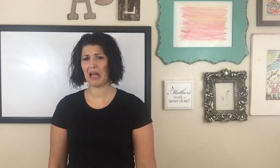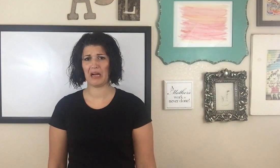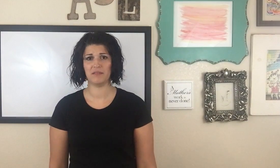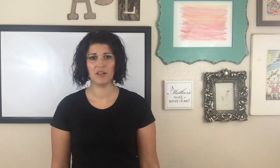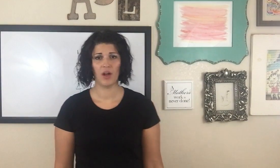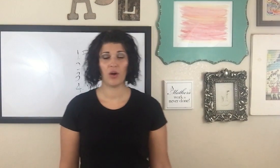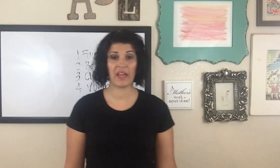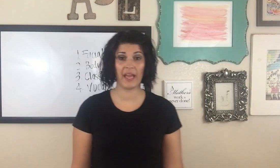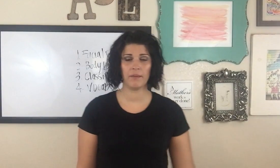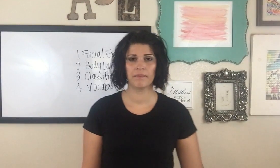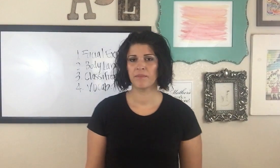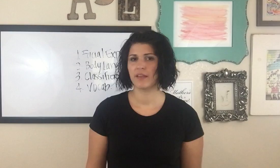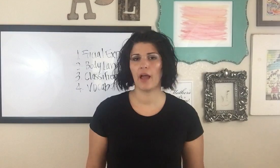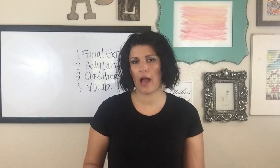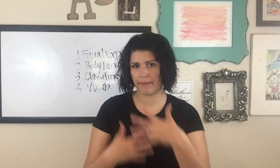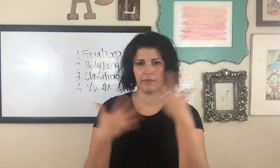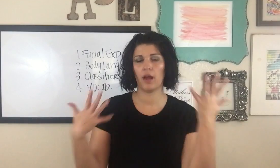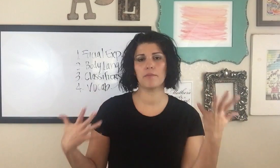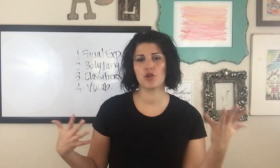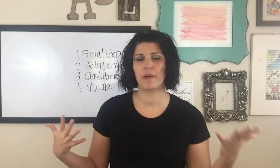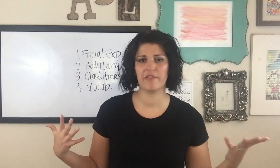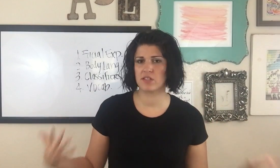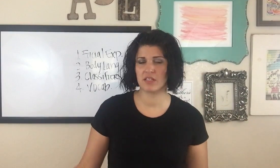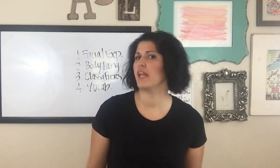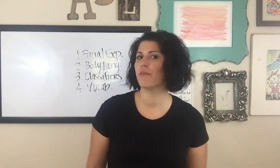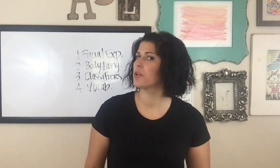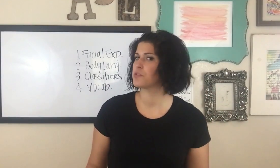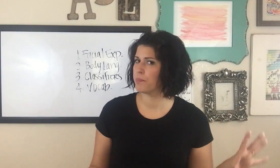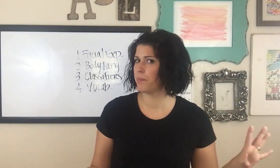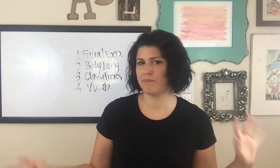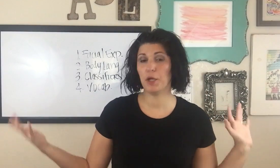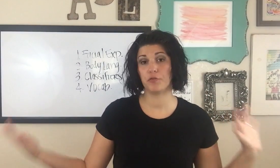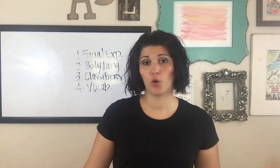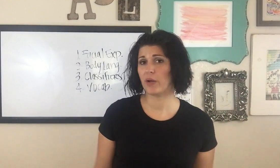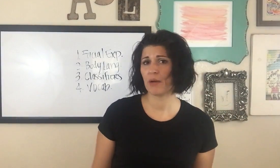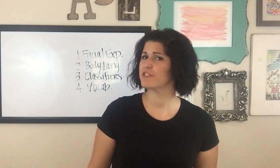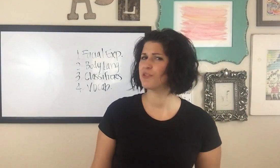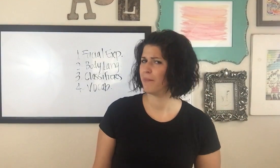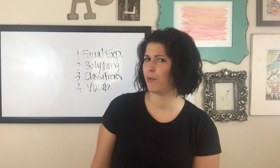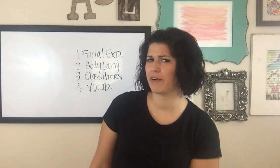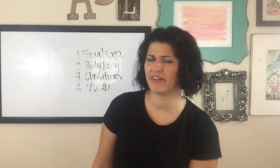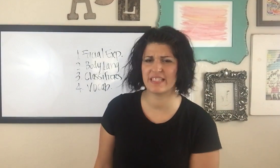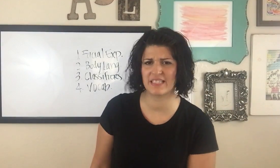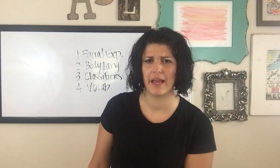Oh, okay. Now I, you know, I'm sure my face is, none of them looked beautiful when I was doing in my weird faces.